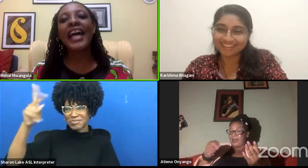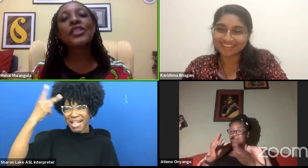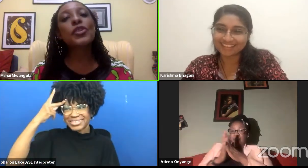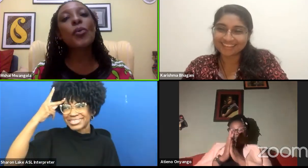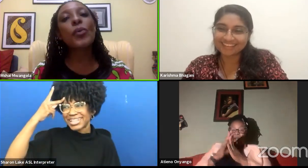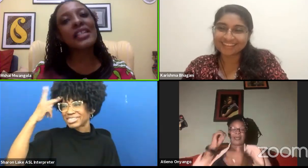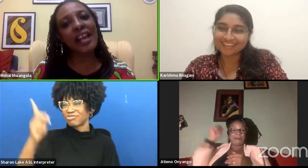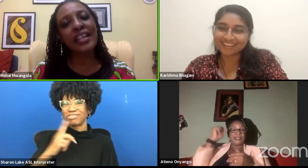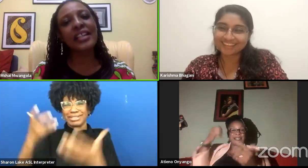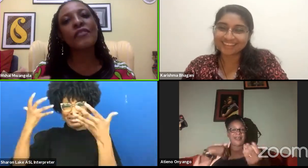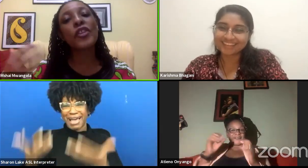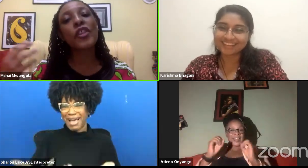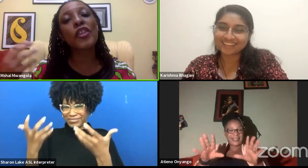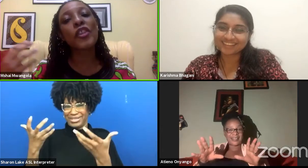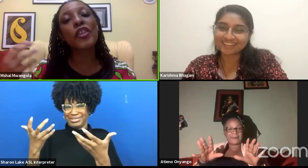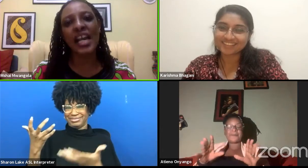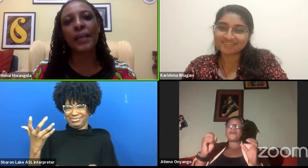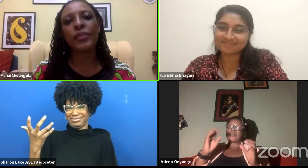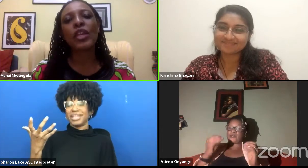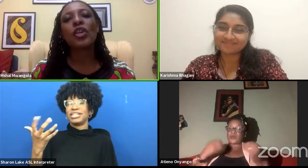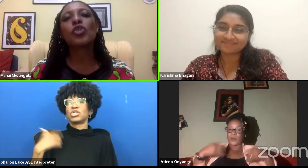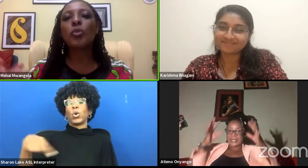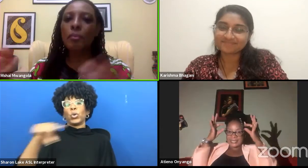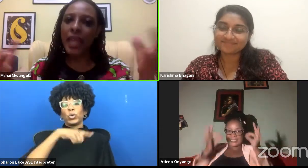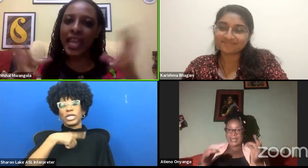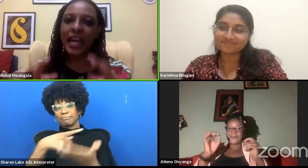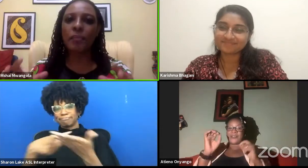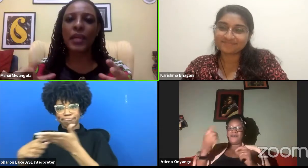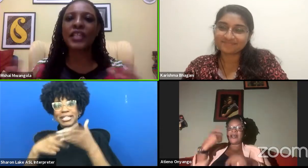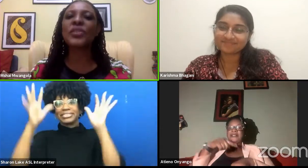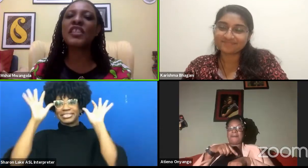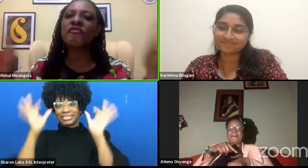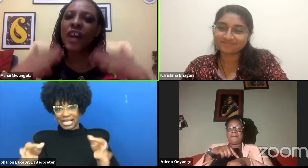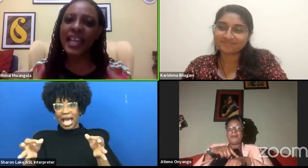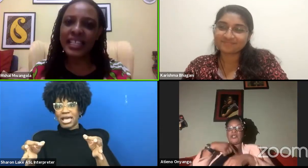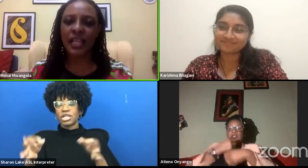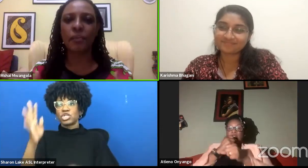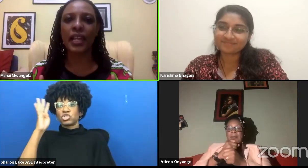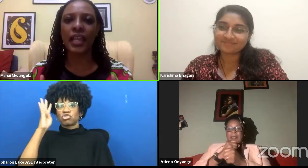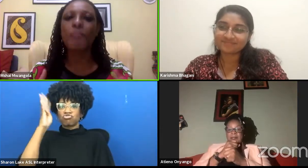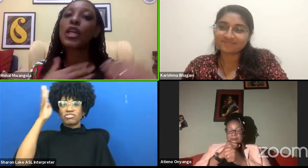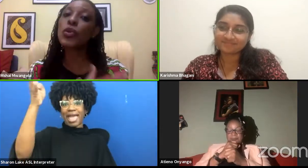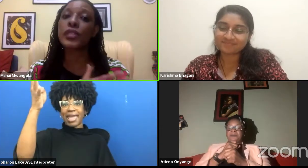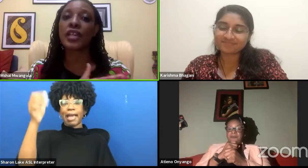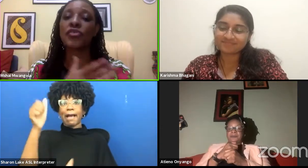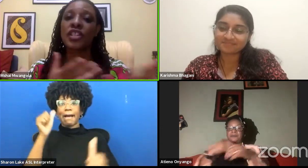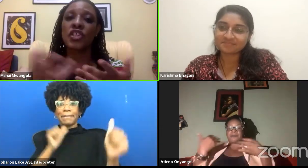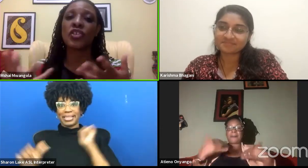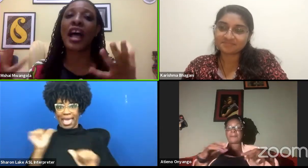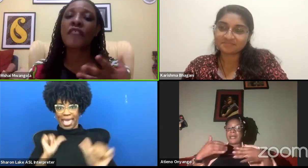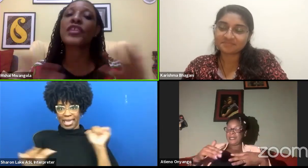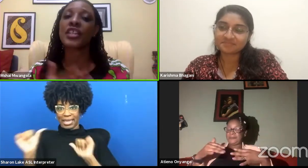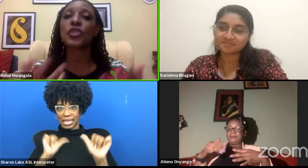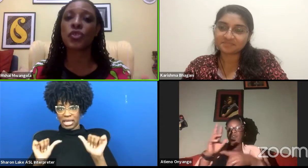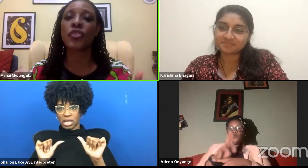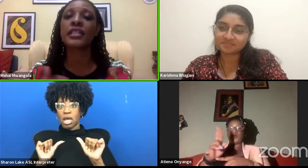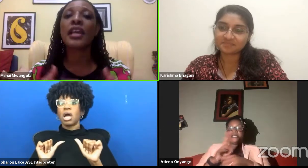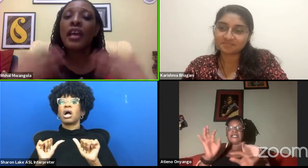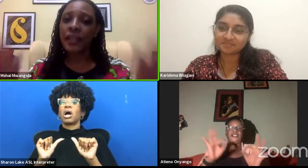And so we decided for the first time to make a play, to devise a play, but using traditional African stories.